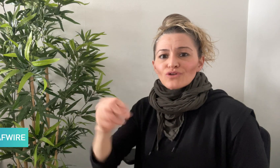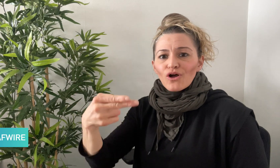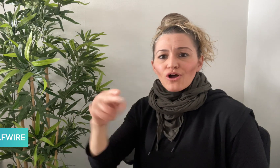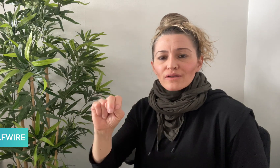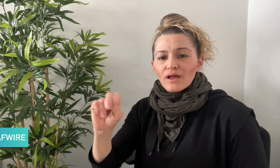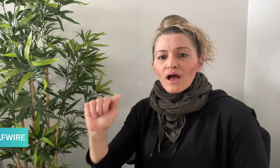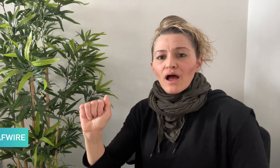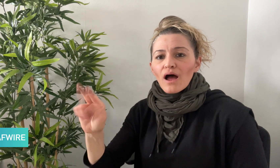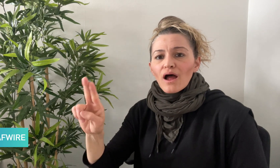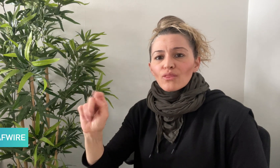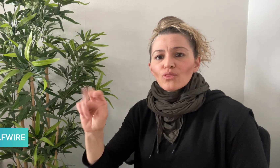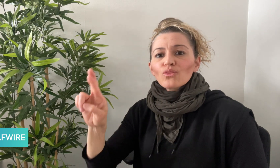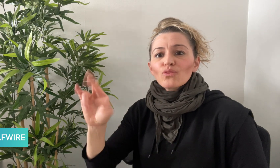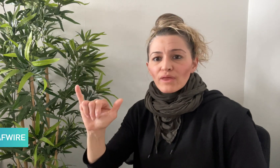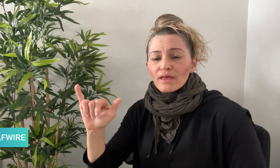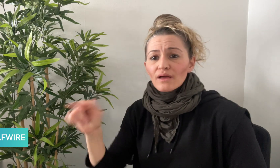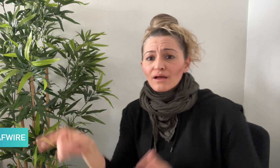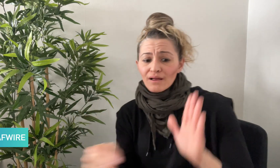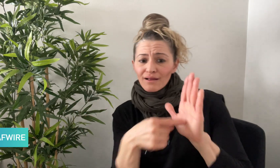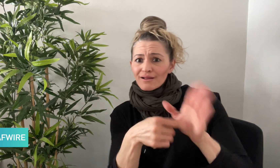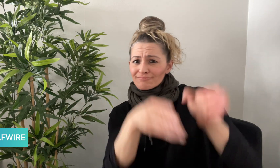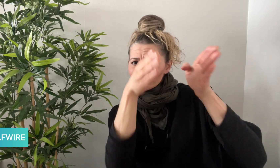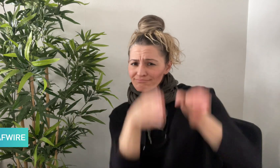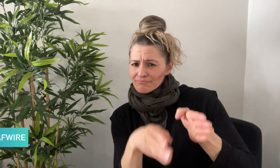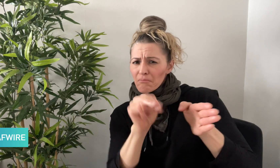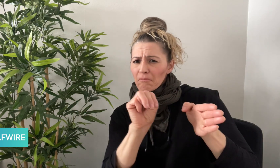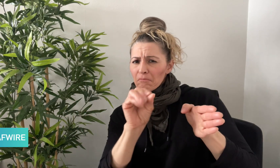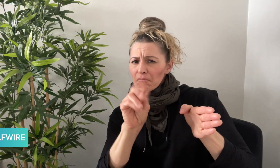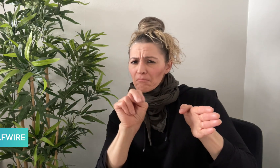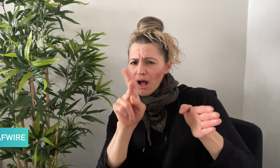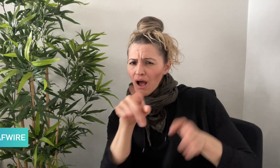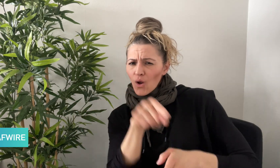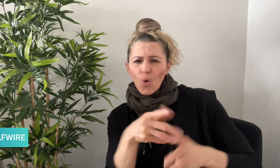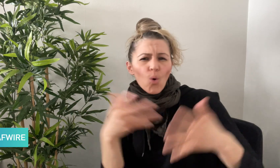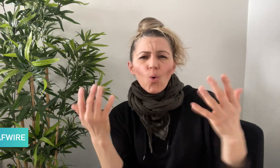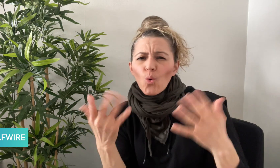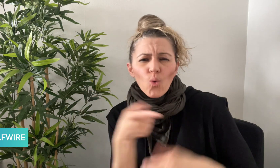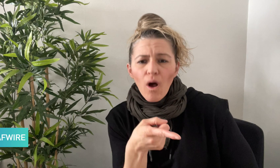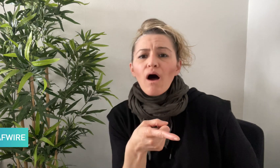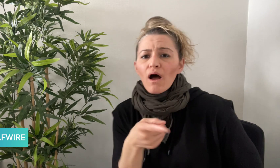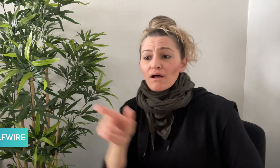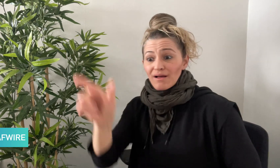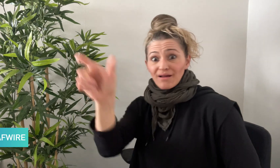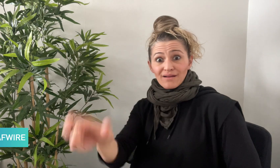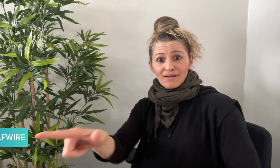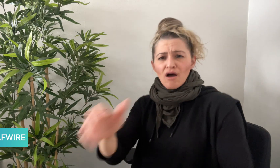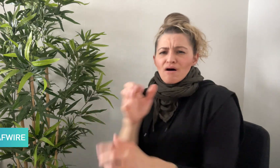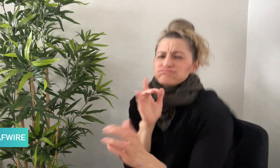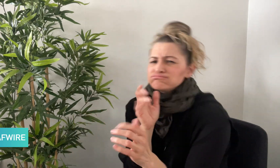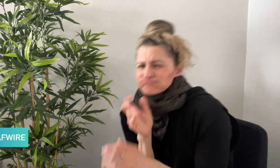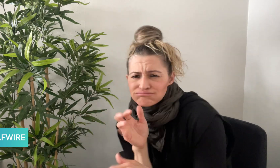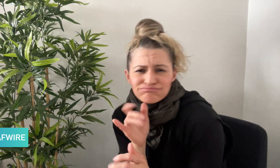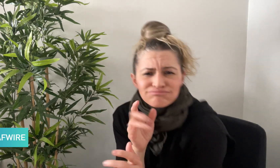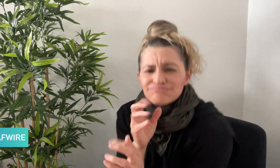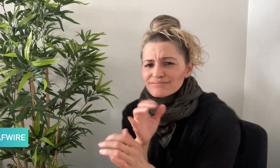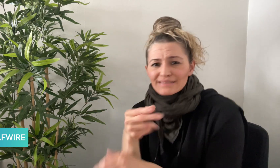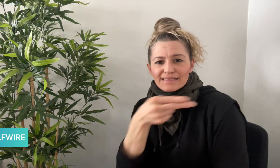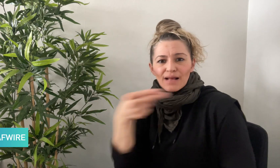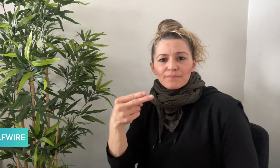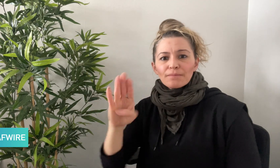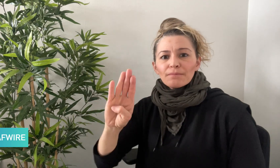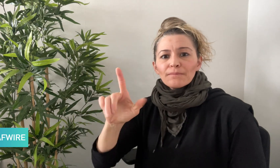American Sign Language (ASL) will be used for the first time